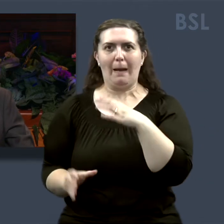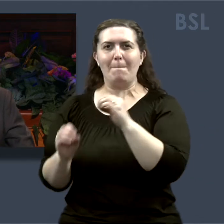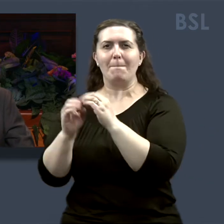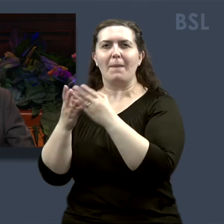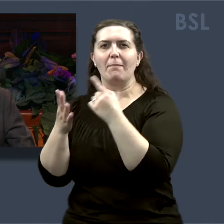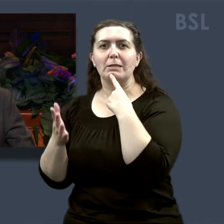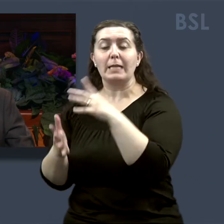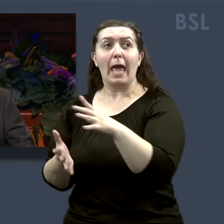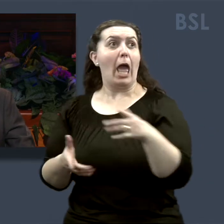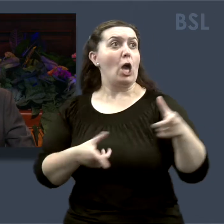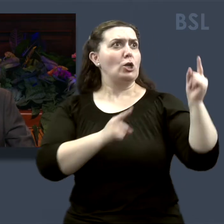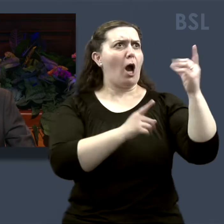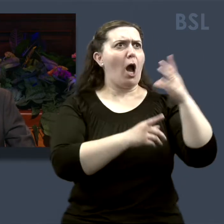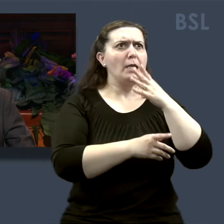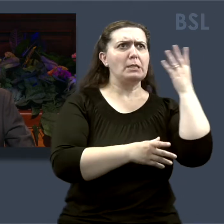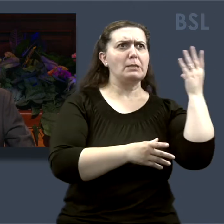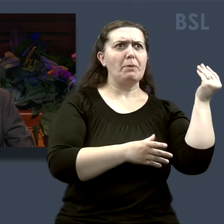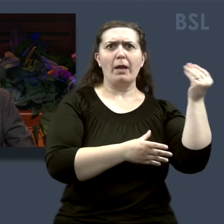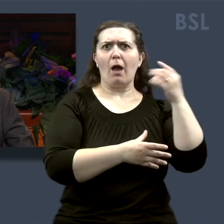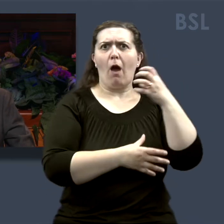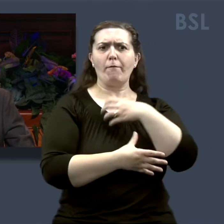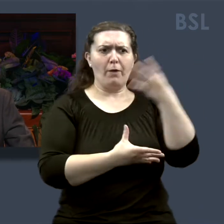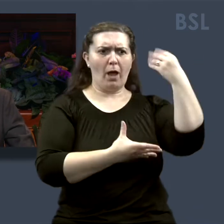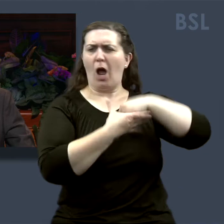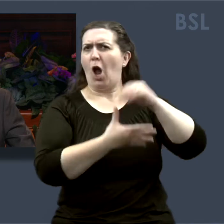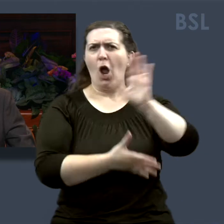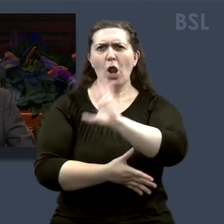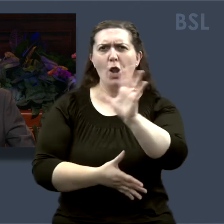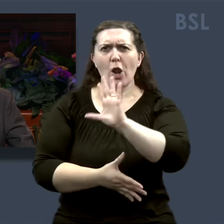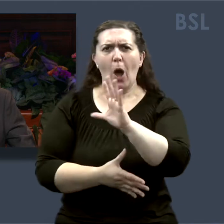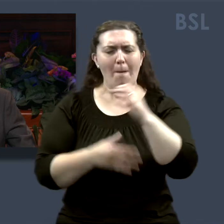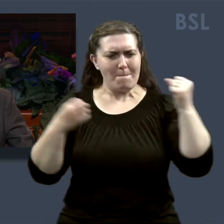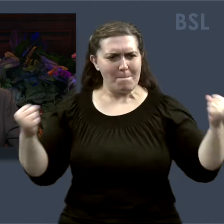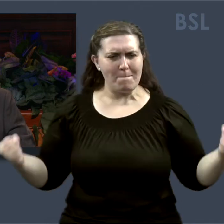“God hath not given us the spirit of fear; but of power, and of love. …